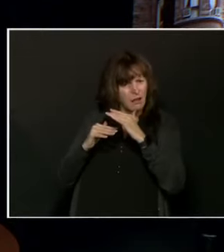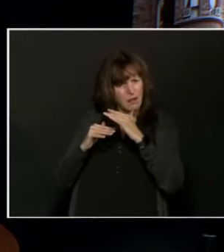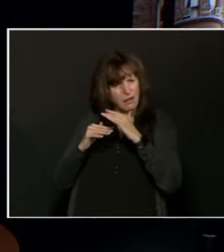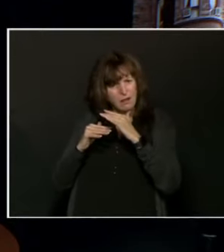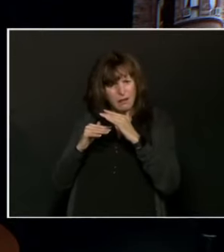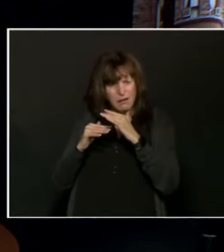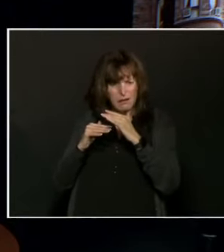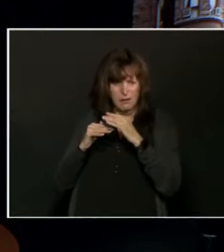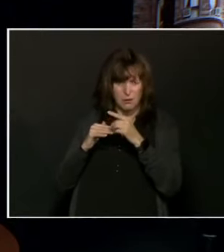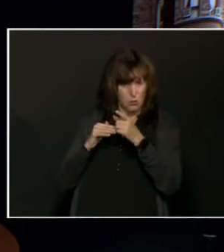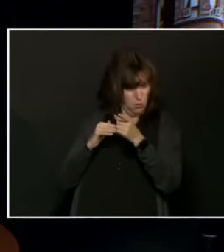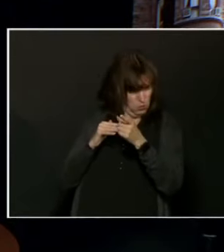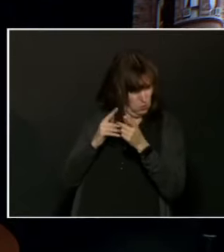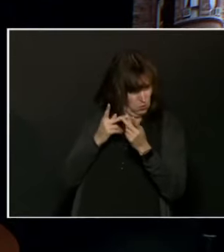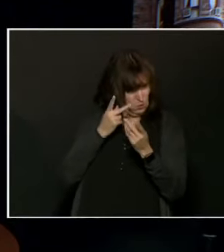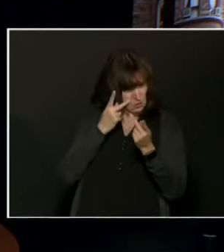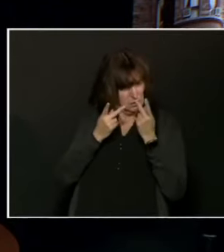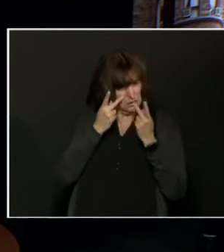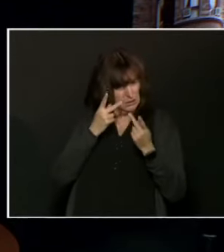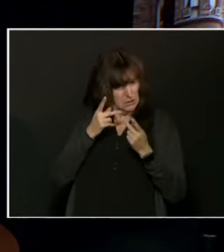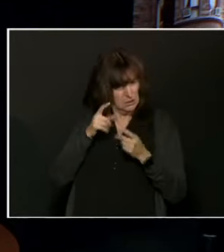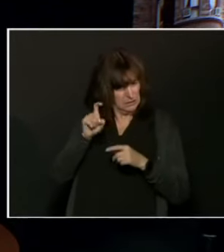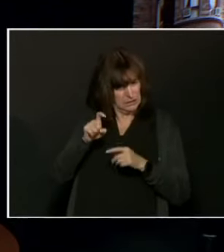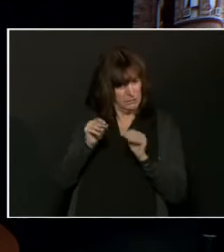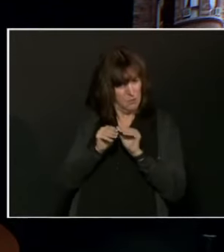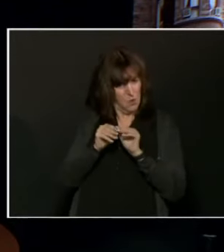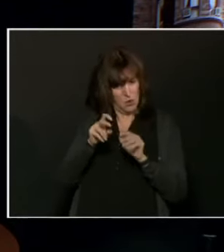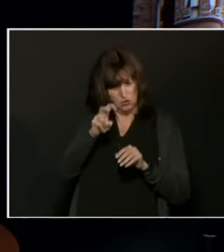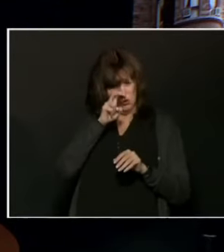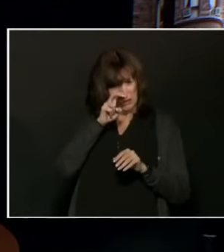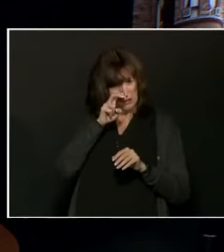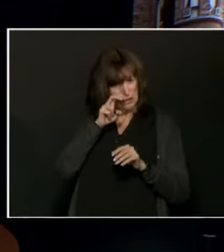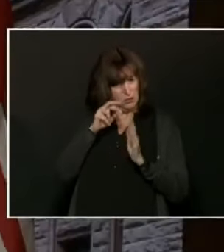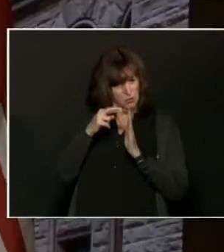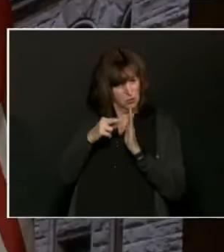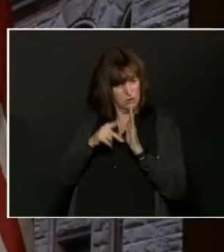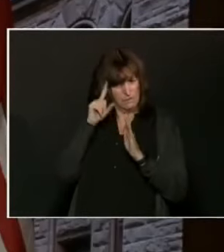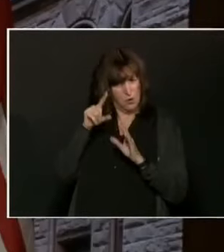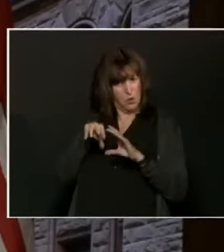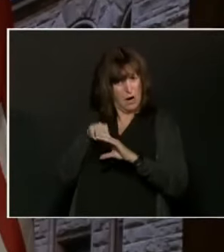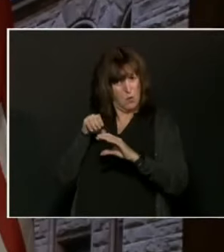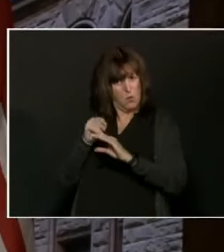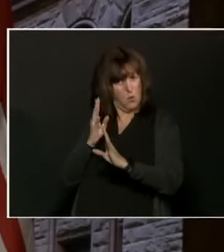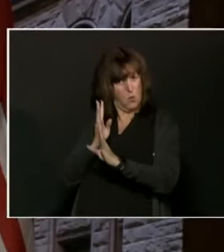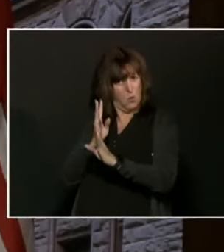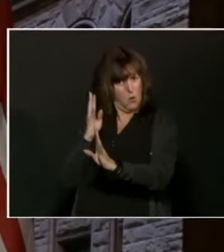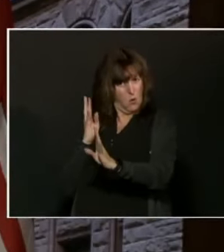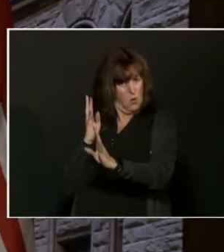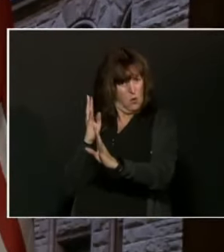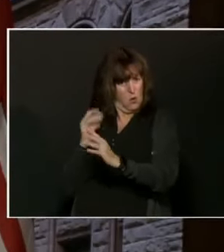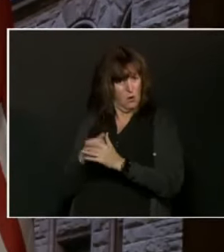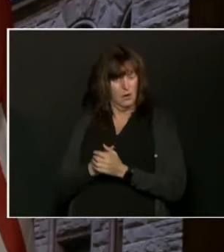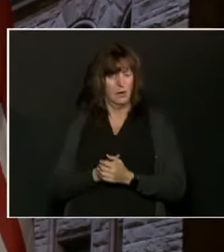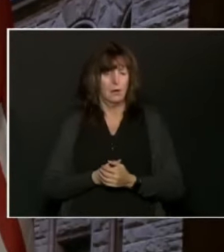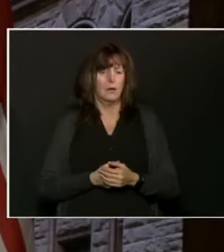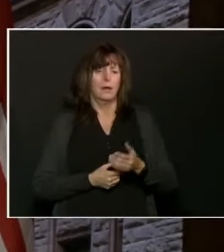IN THE GREAT LOCKDOWN ZONES, BUT JUST ACROSS THE BOARD, ARE YOU SAYING NUMBERS THAT SUGGEST YOU